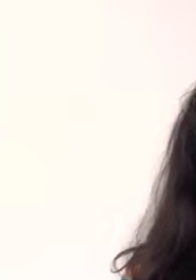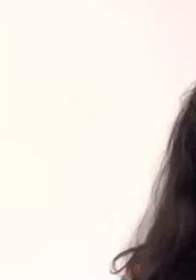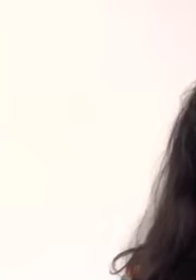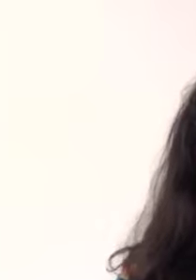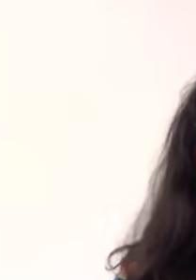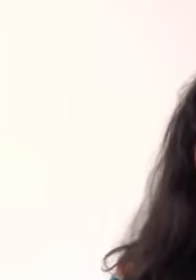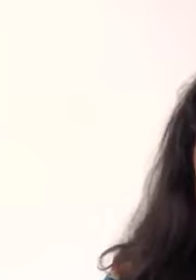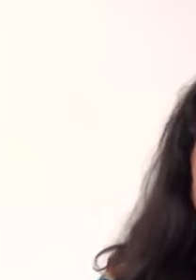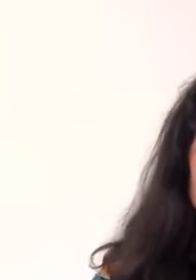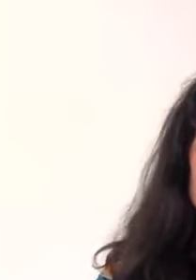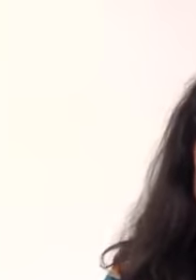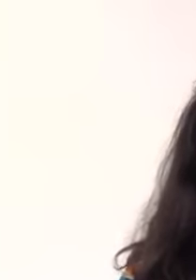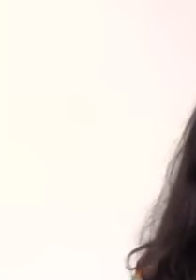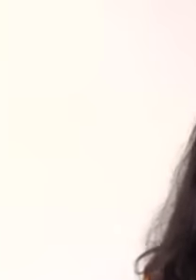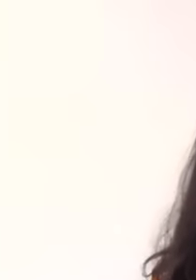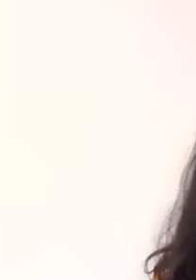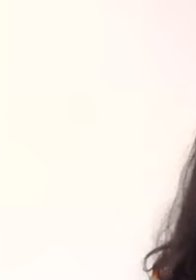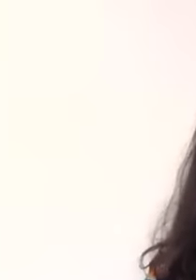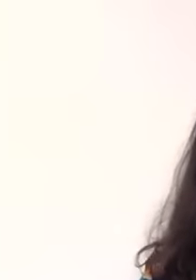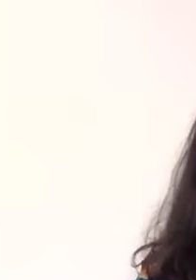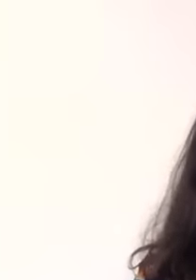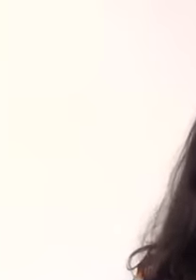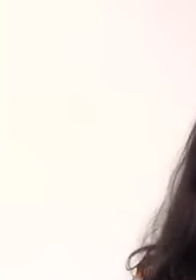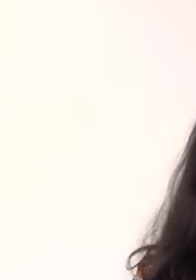Welcome everybody in